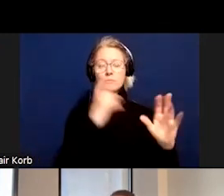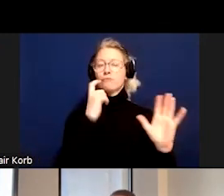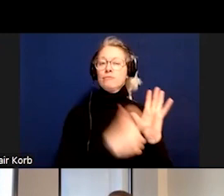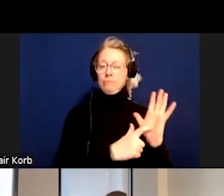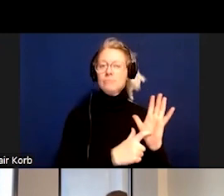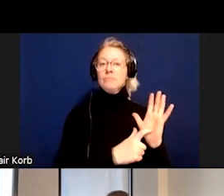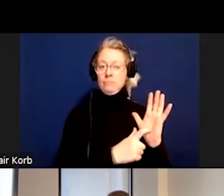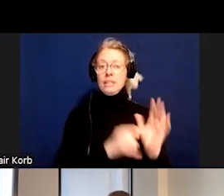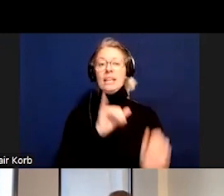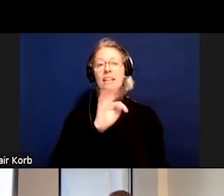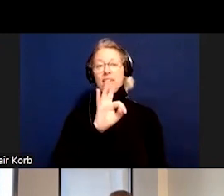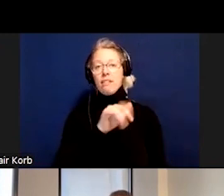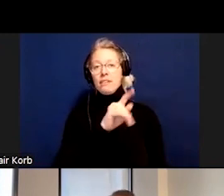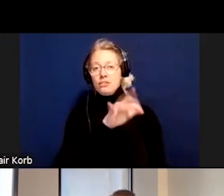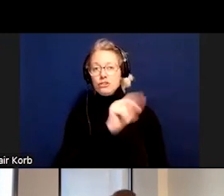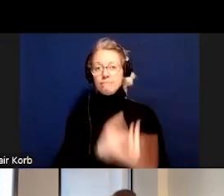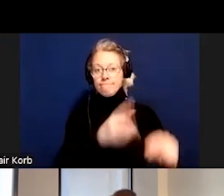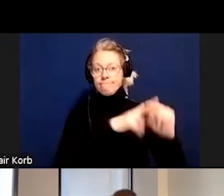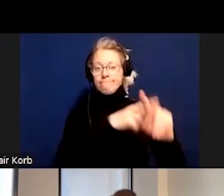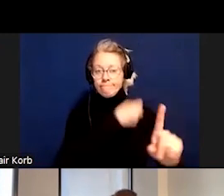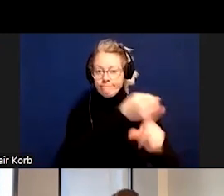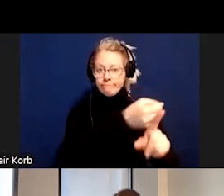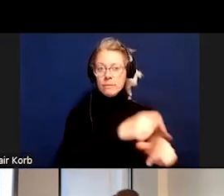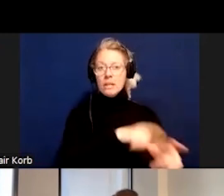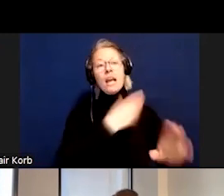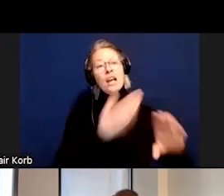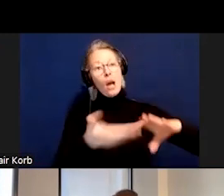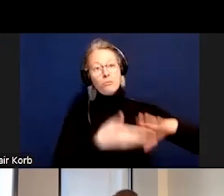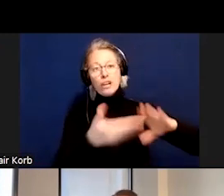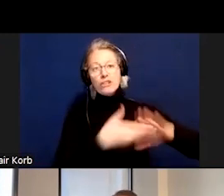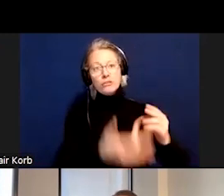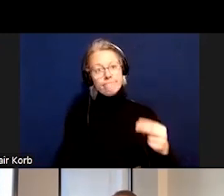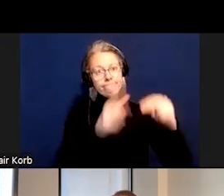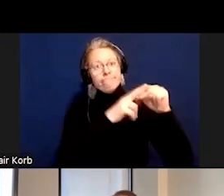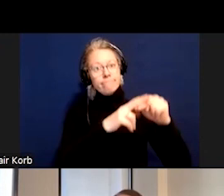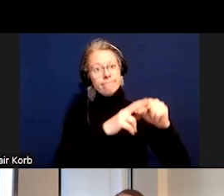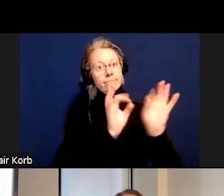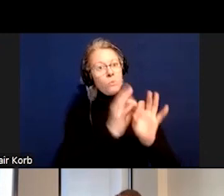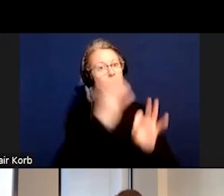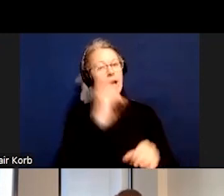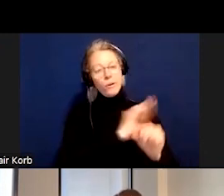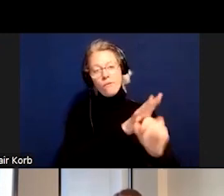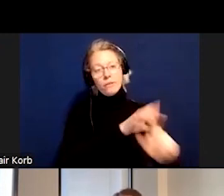of inflation and increased operational costs post-pandemic. It's a complex program, there’s